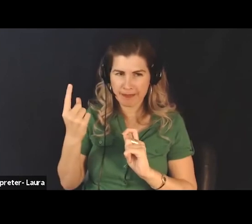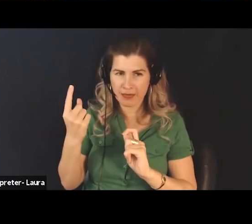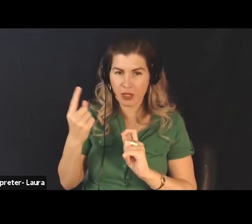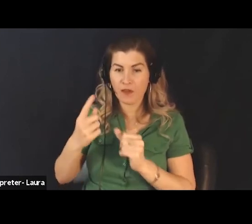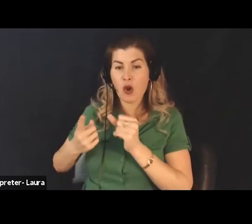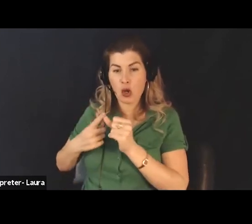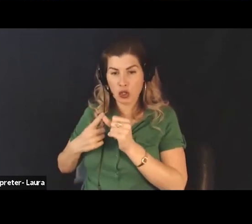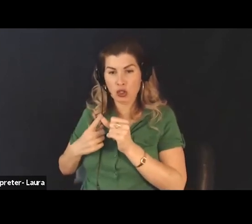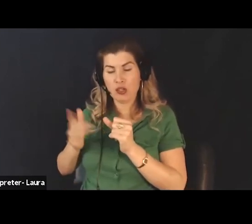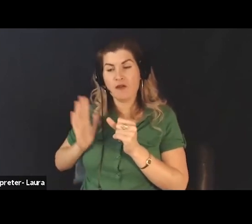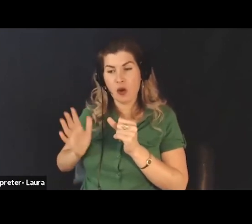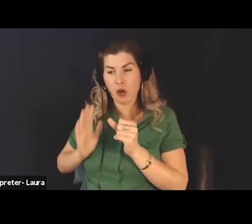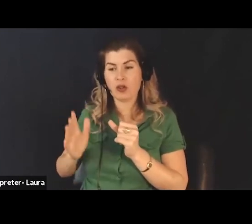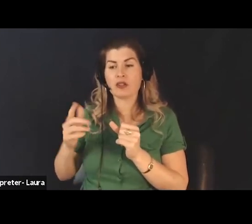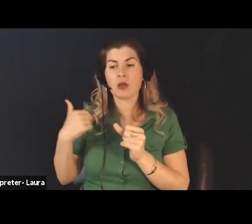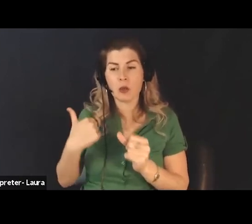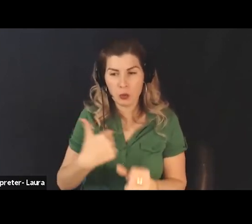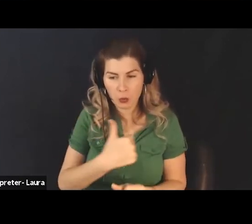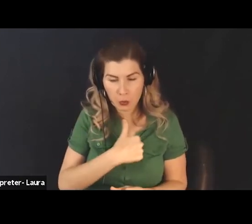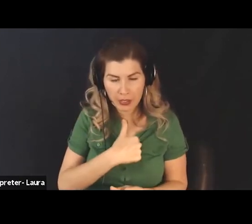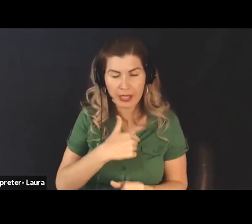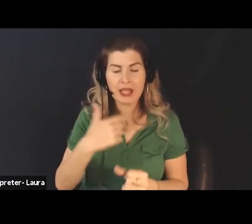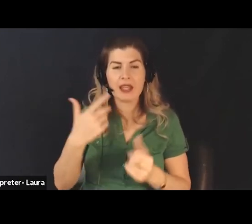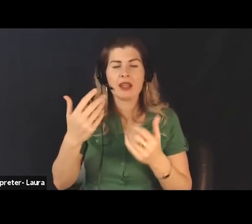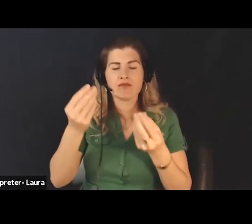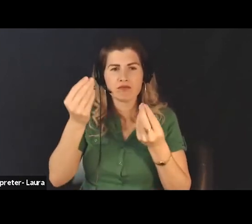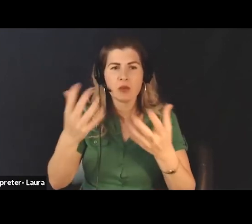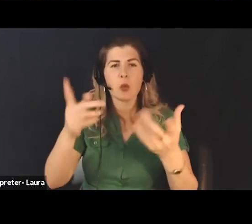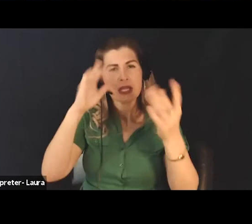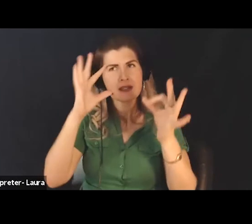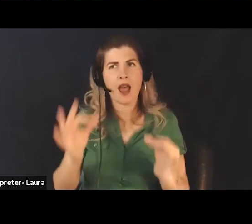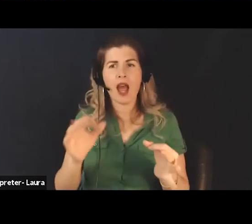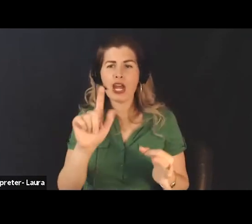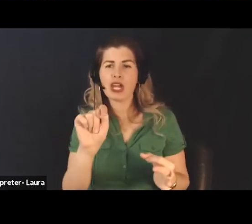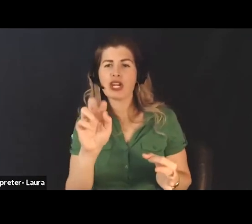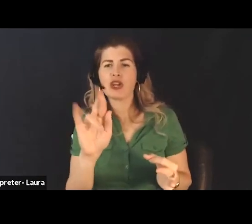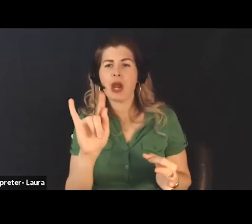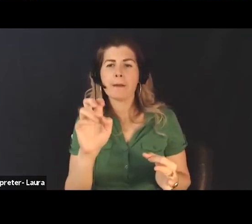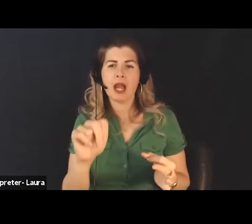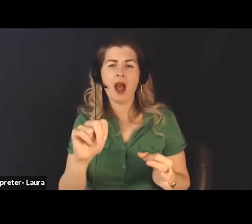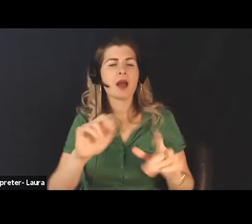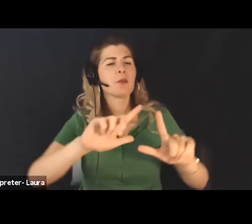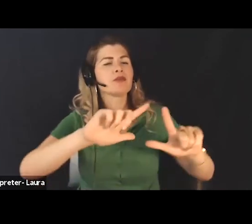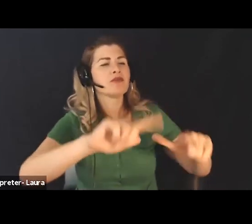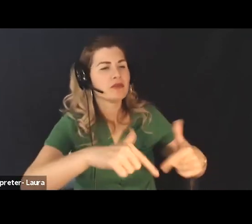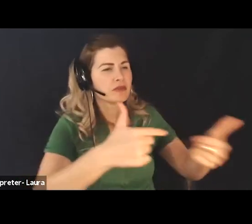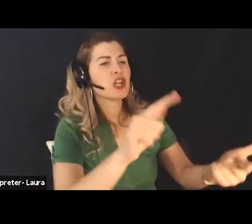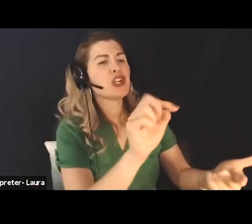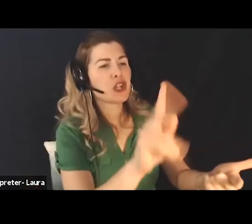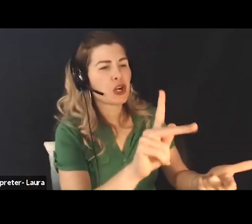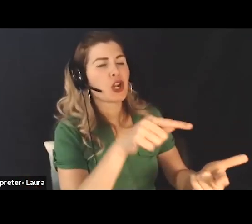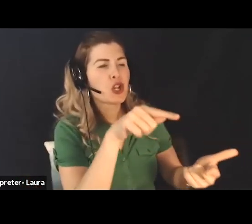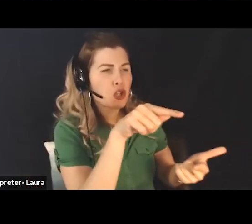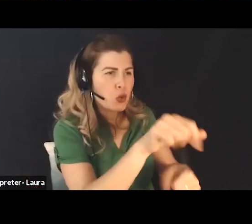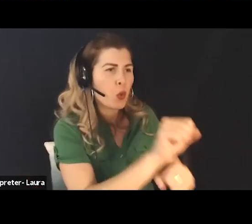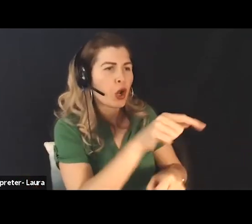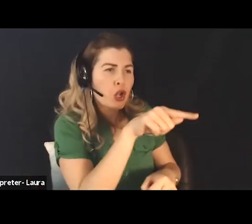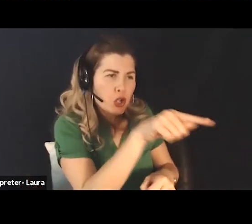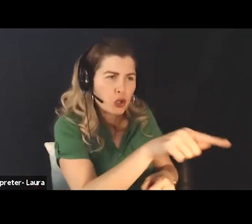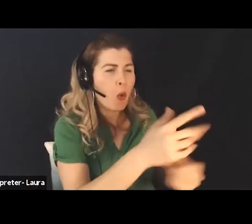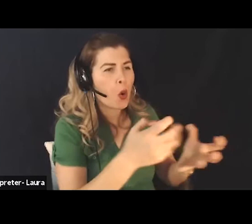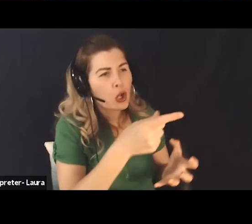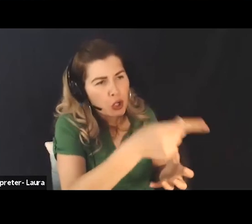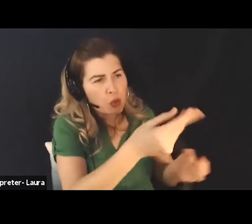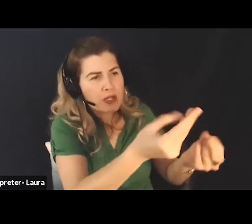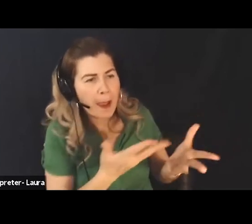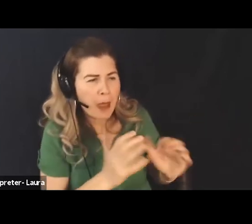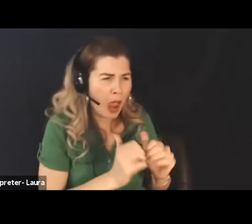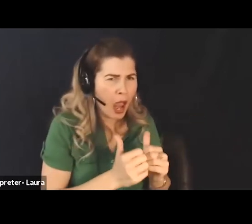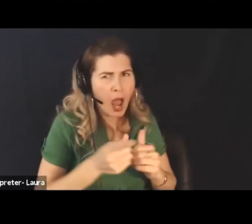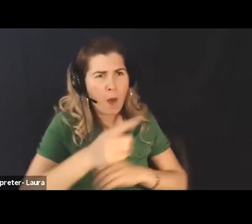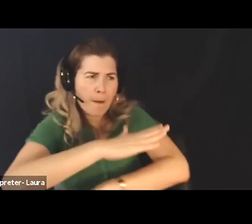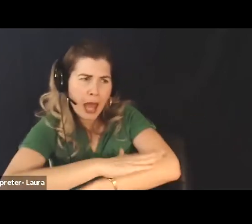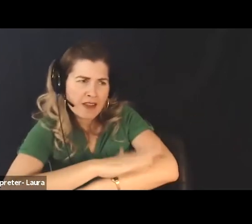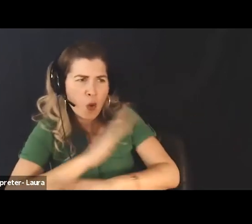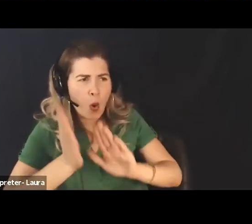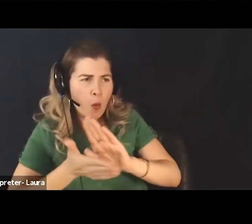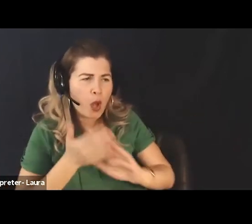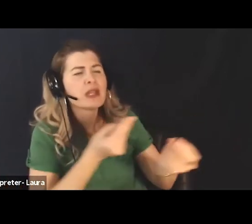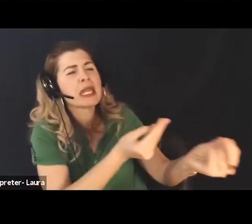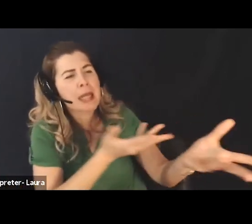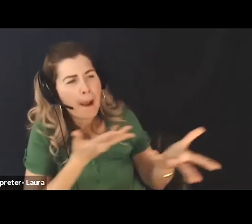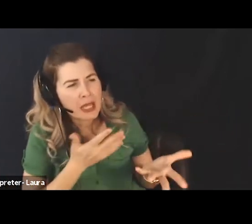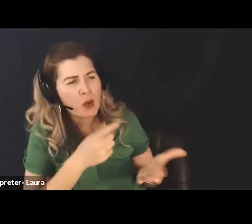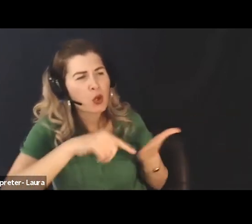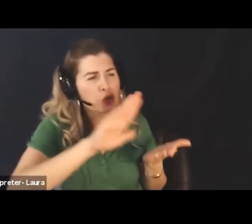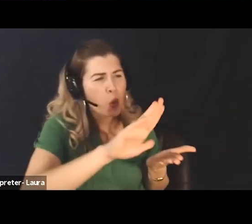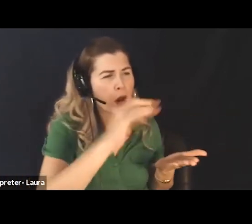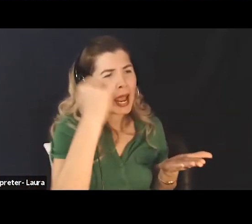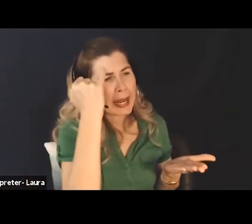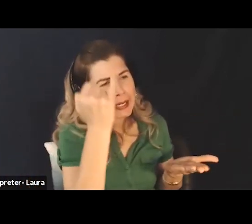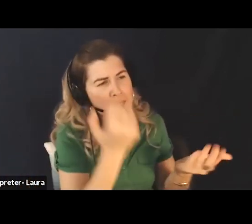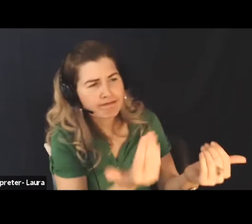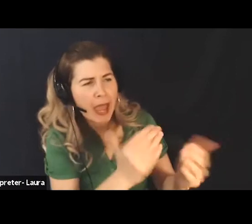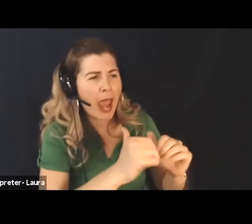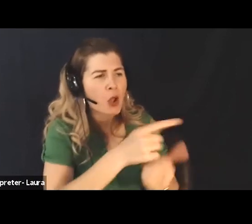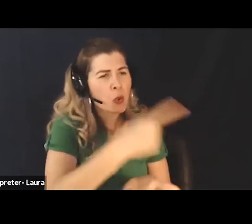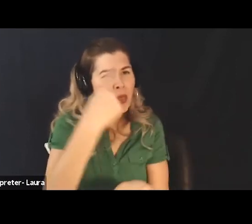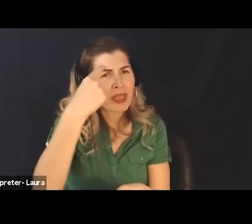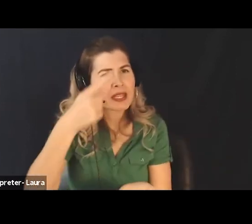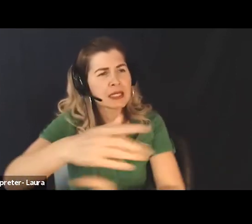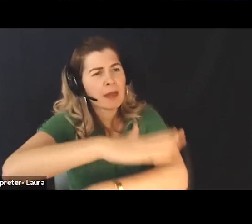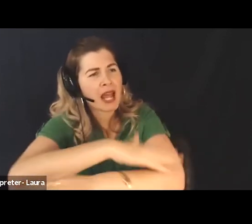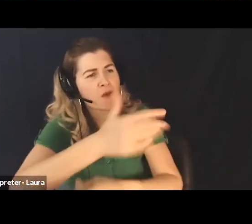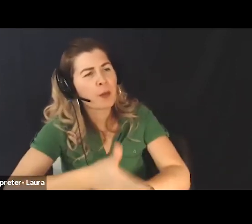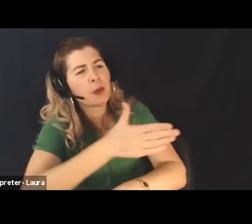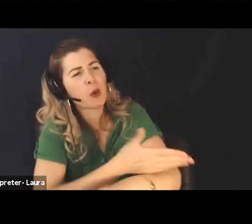We first we, we put out a call and said hey you know we want to turn over to Coptic on to Turk workers, and we want truck workers to make decisions about how the platform should run what is the work that it should do and how I can best help you make truck